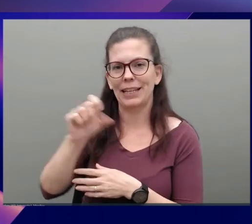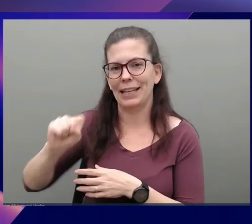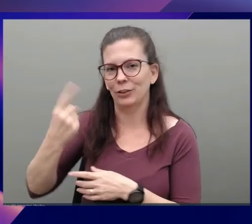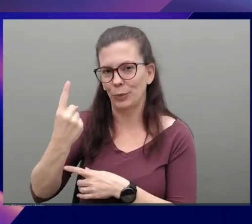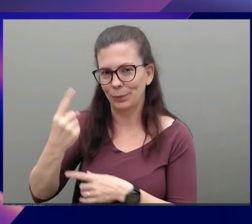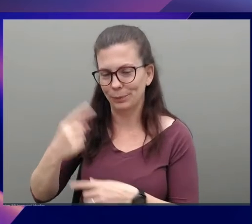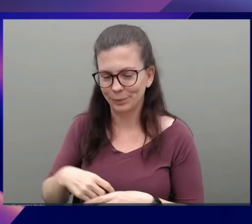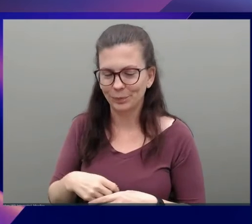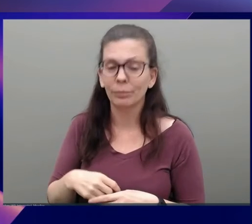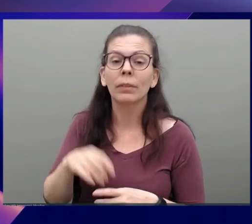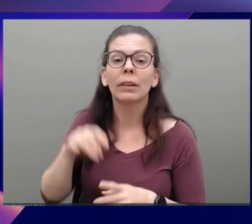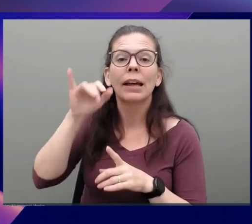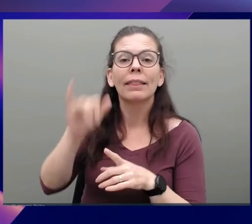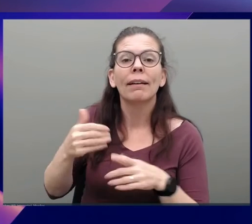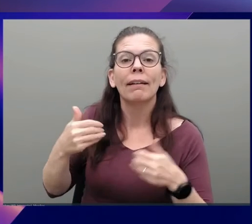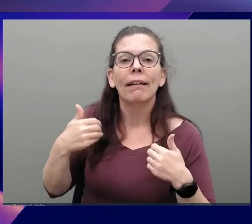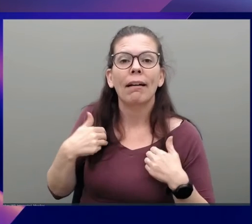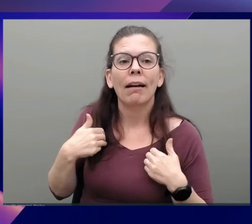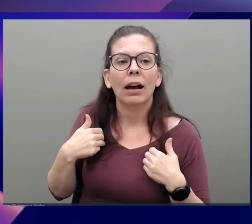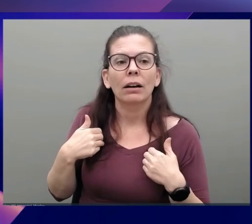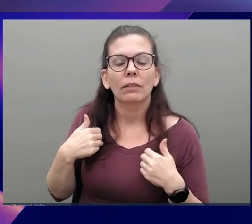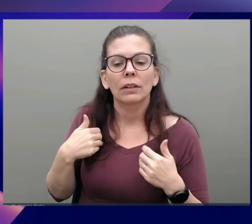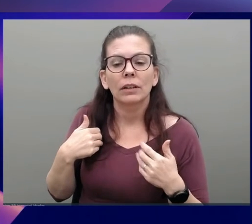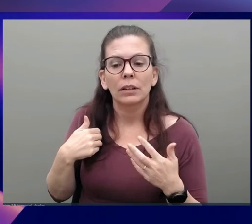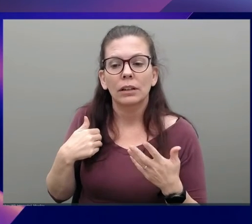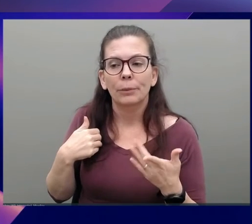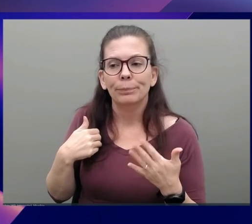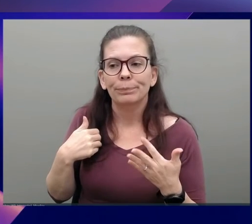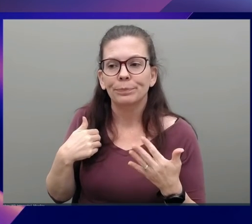has, you know, this issue